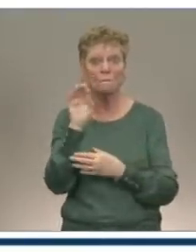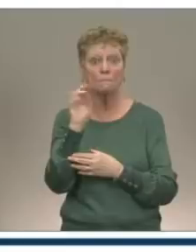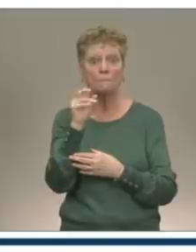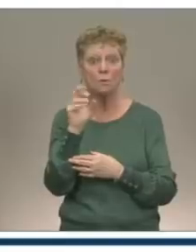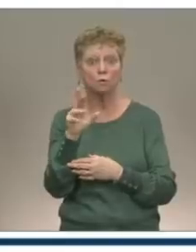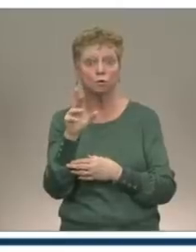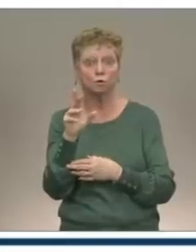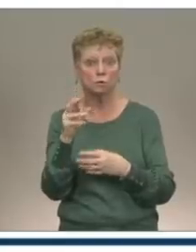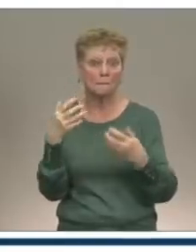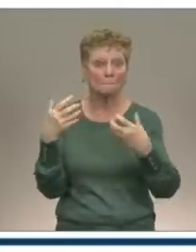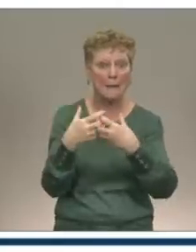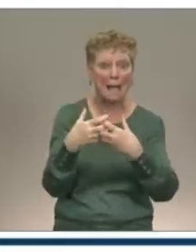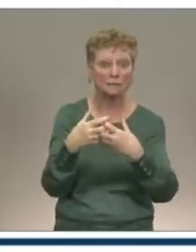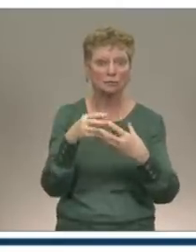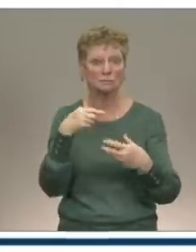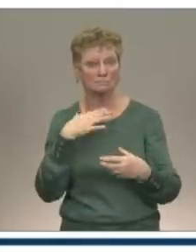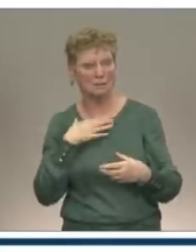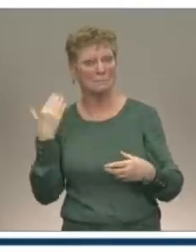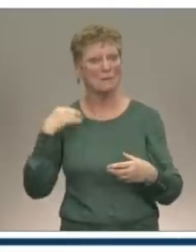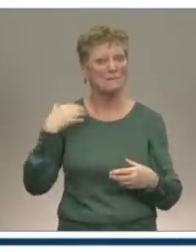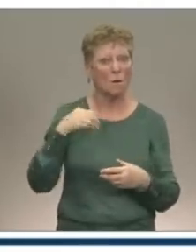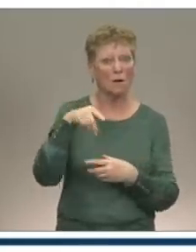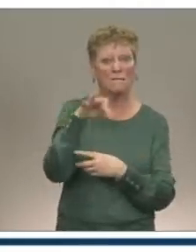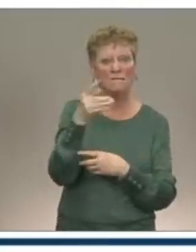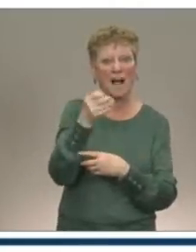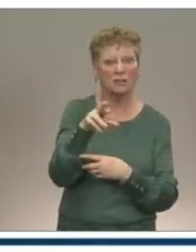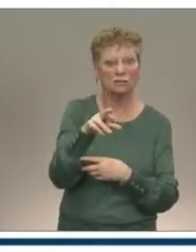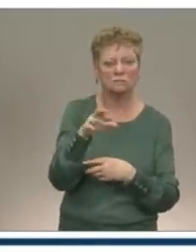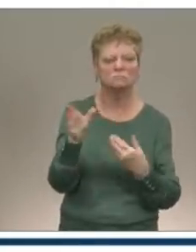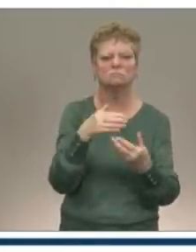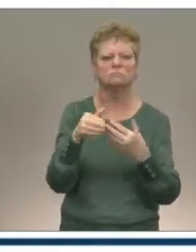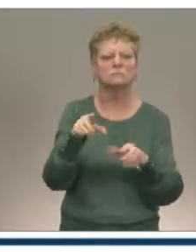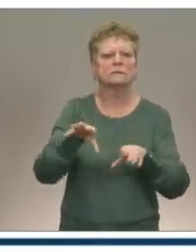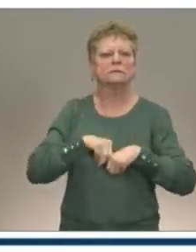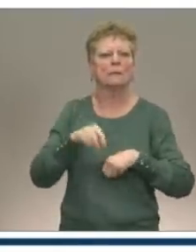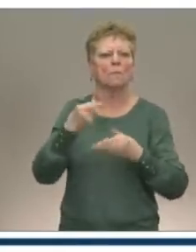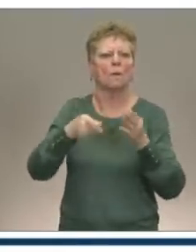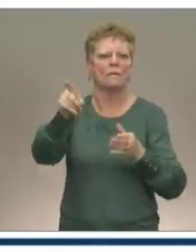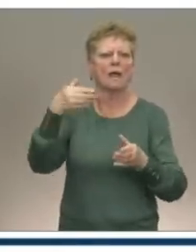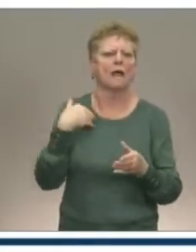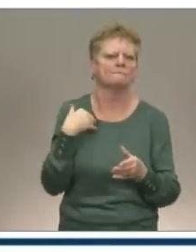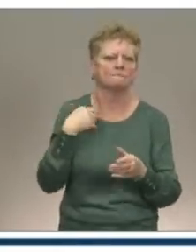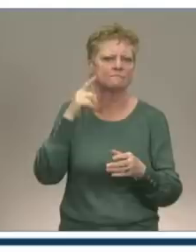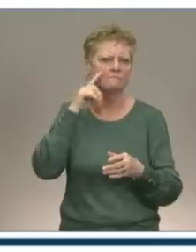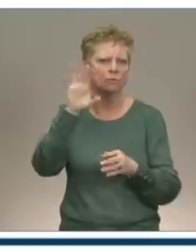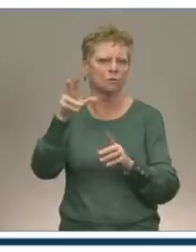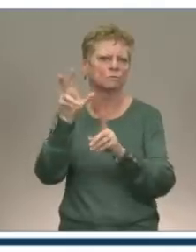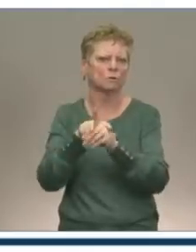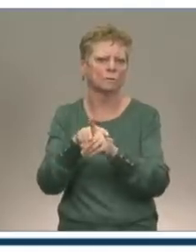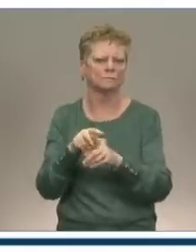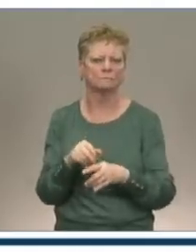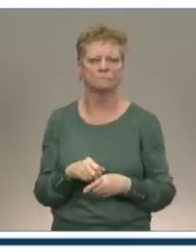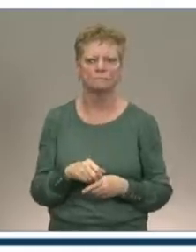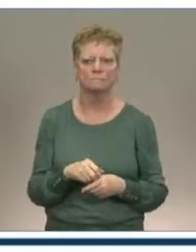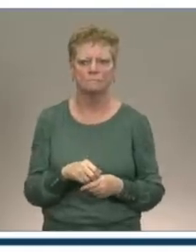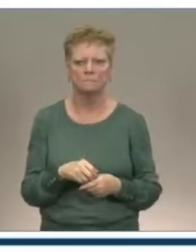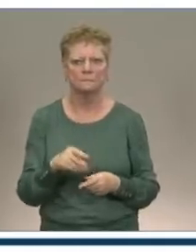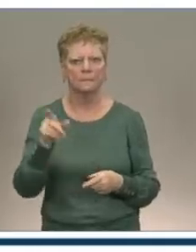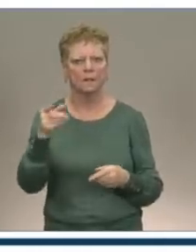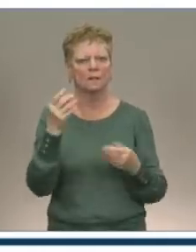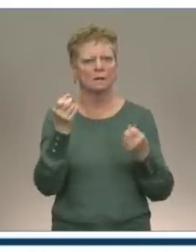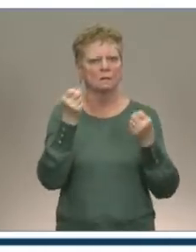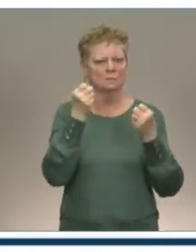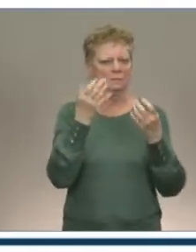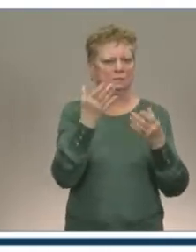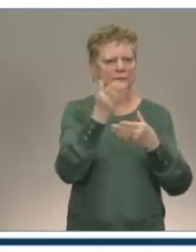match then go go with your first appointment a lot of people in this province got two different mr